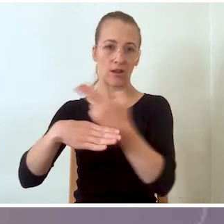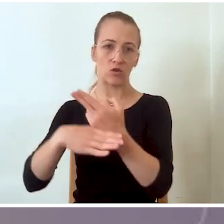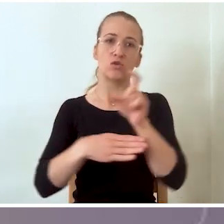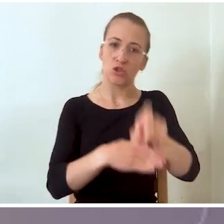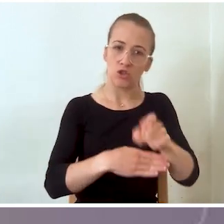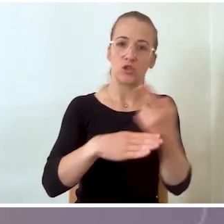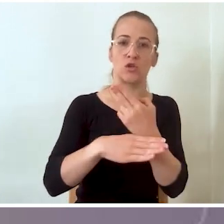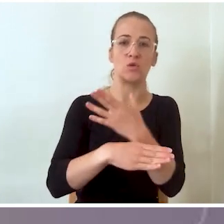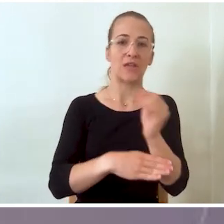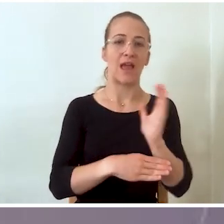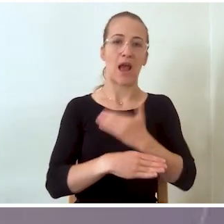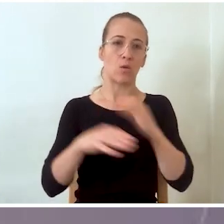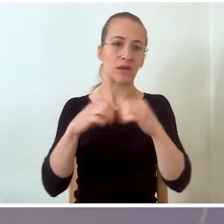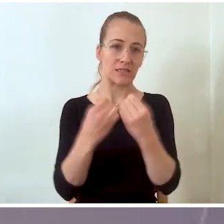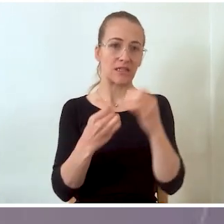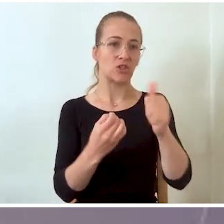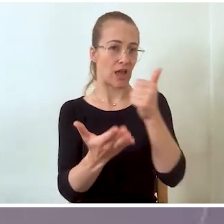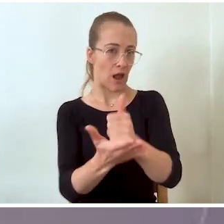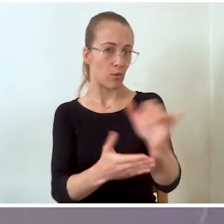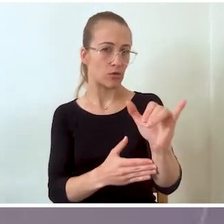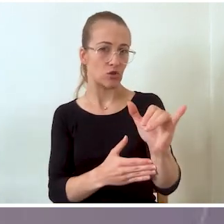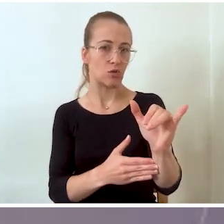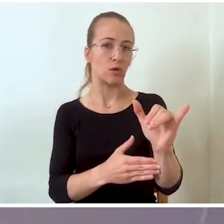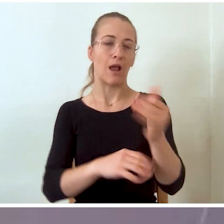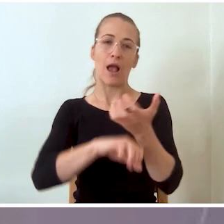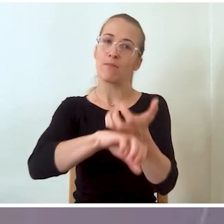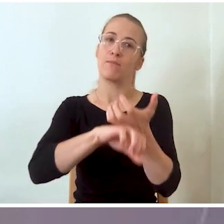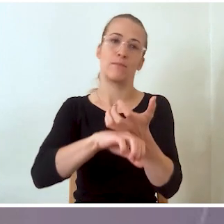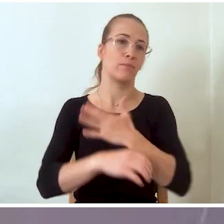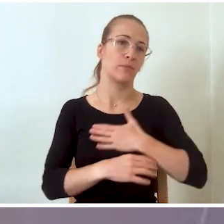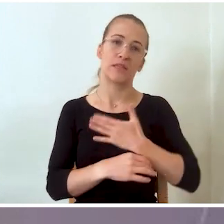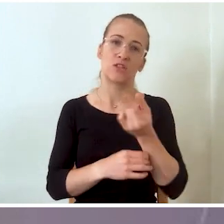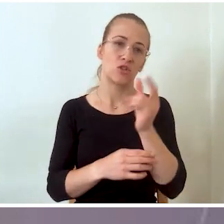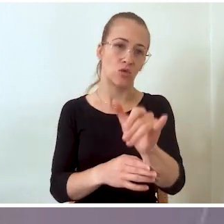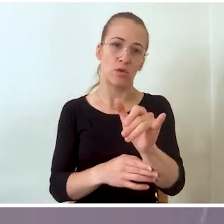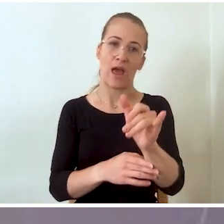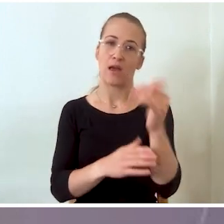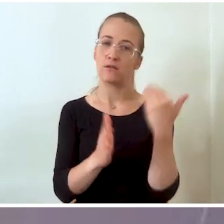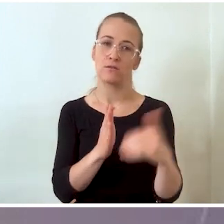that can assist you with that. I implore you to do that on a regular basis